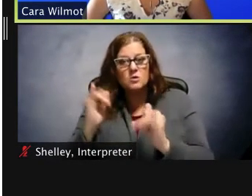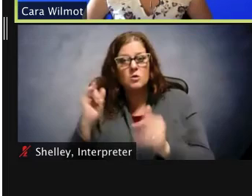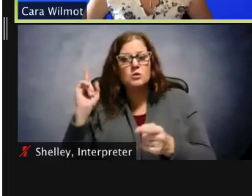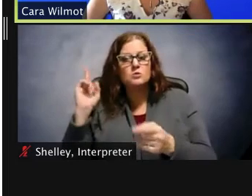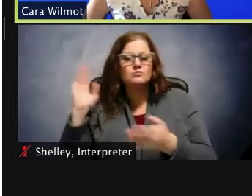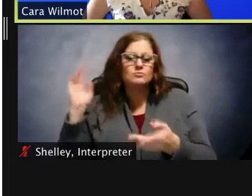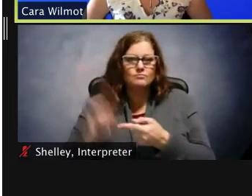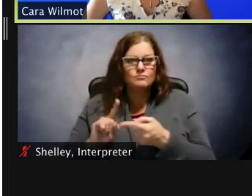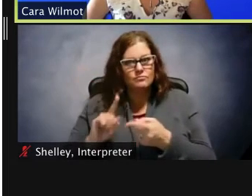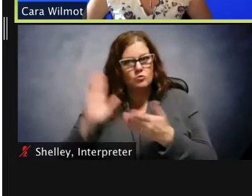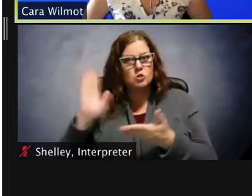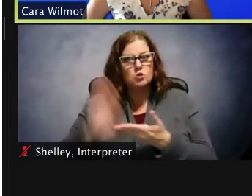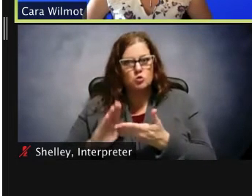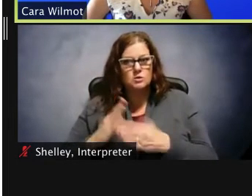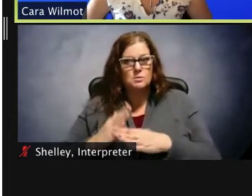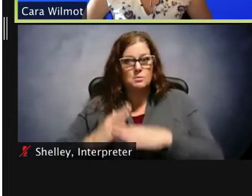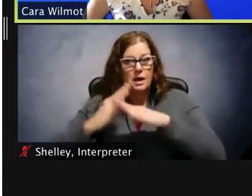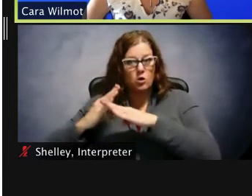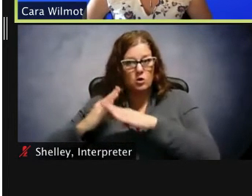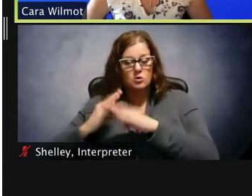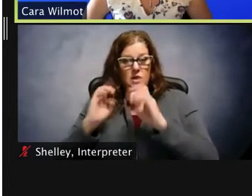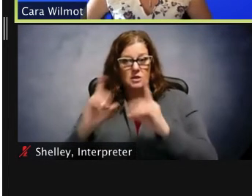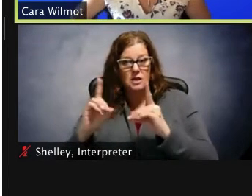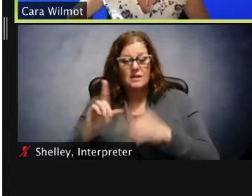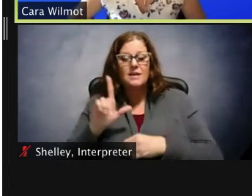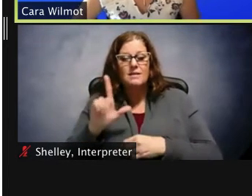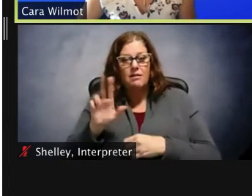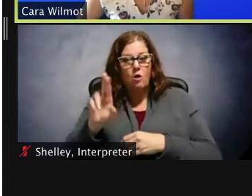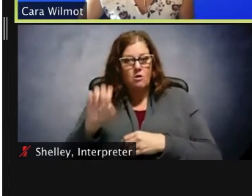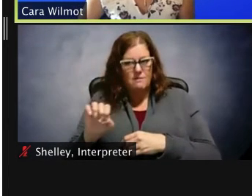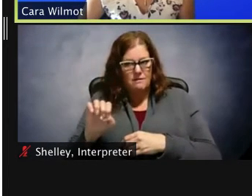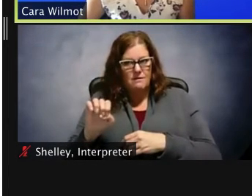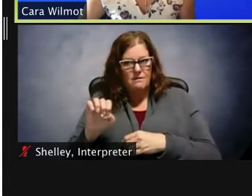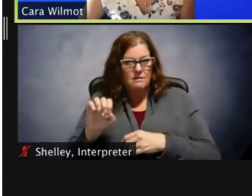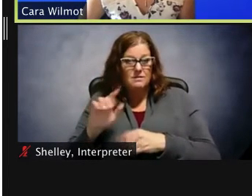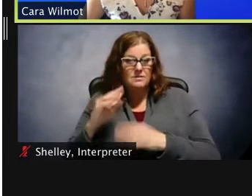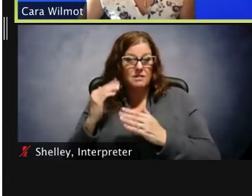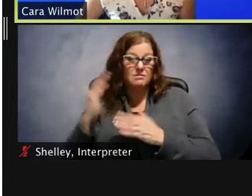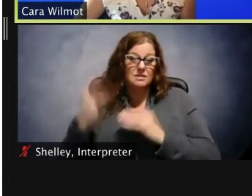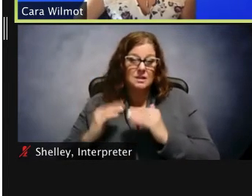education in the least restrictive environment possible.